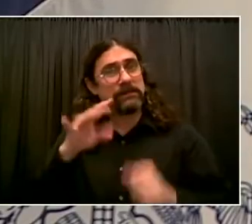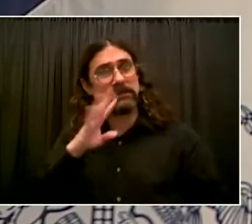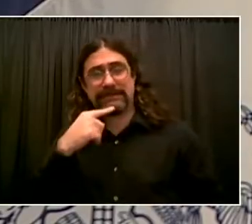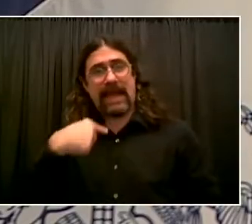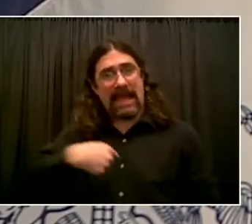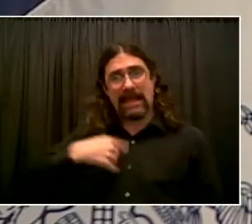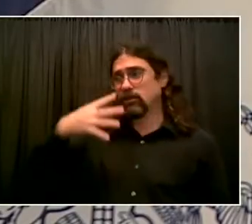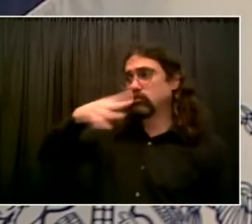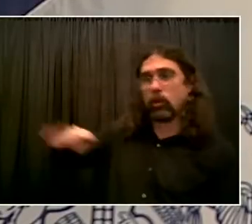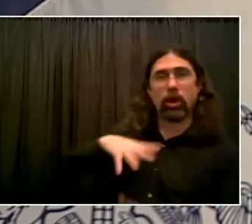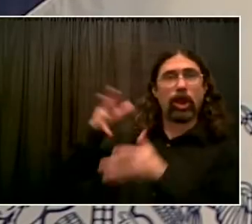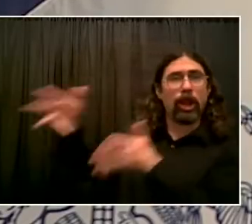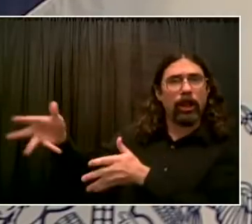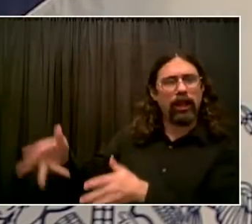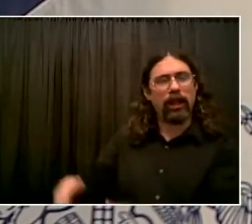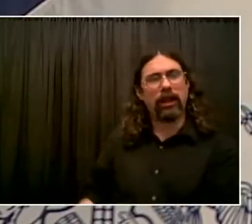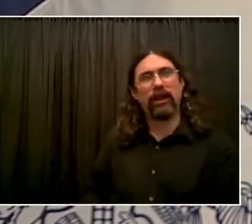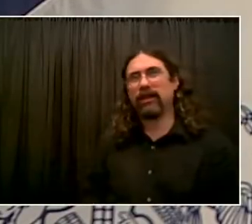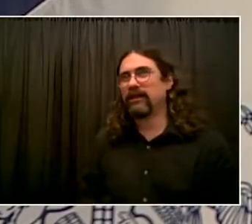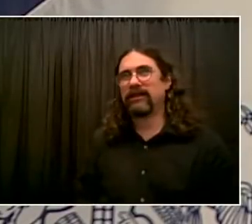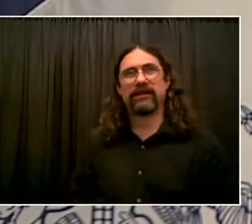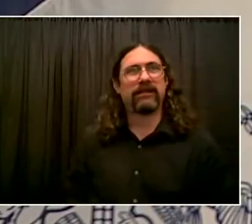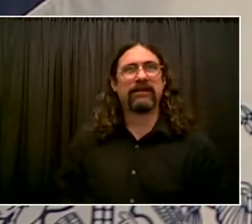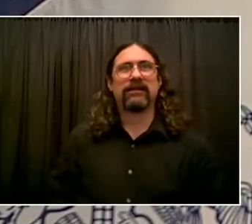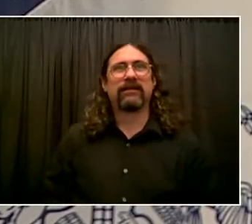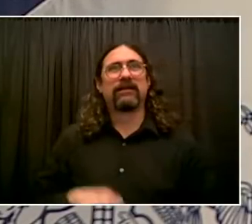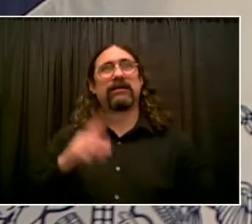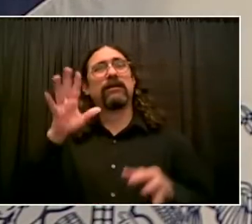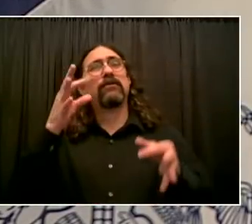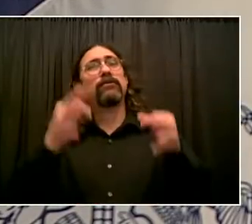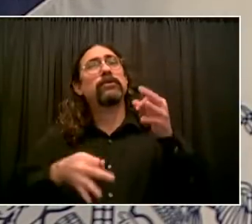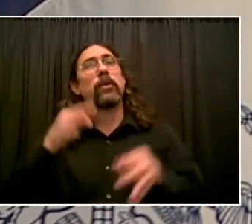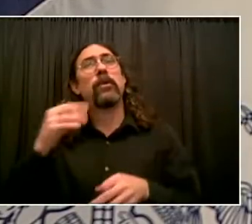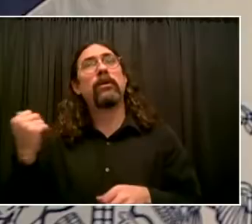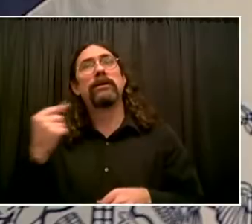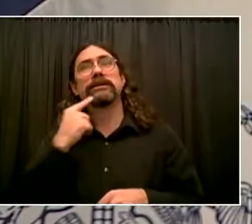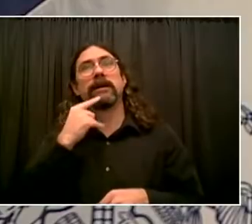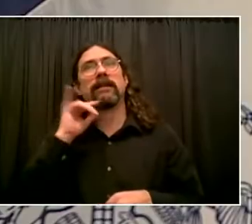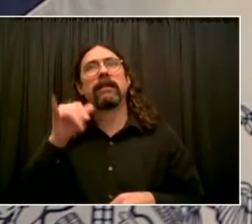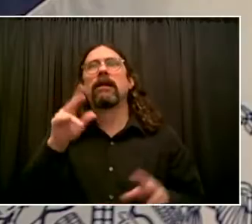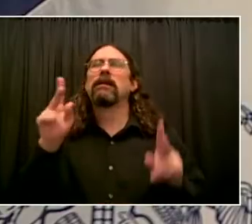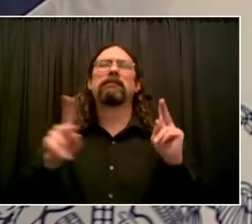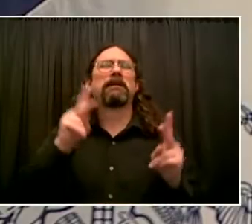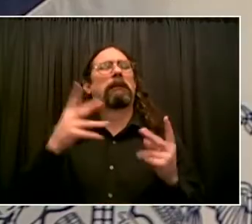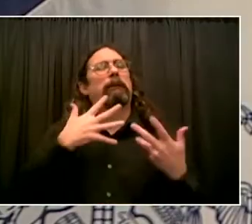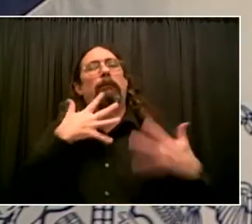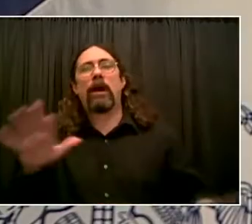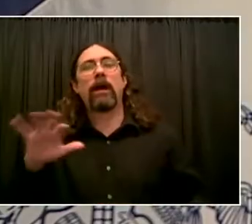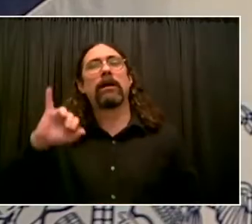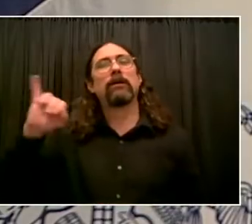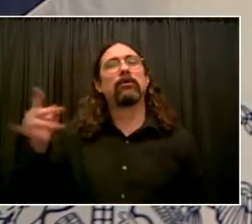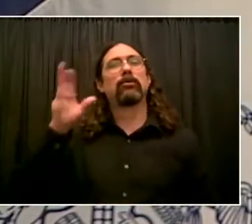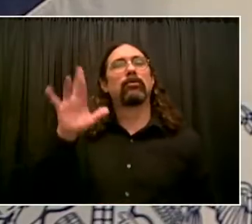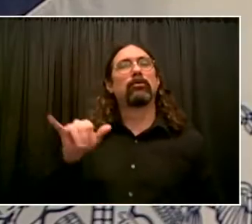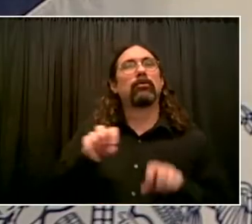THEY ARE NOT INTERESTED IN FIXING THE PROBLEM BECAUSE I HAVE RAISED IT NO FWOR SMOT OF THE YEAR. THEY HAVE NOT FIXED IT. THERE SO FAR BEHIND IT IS LAUGHABLE.